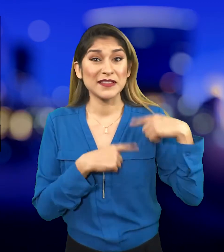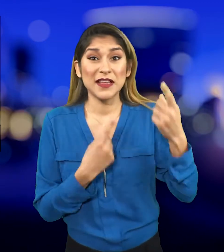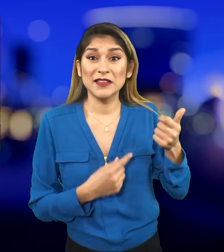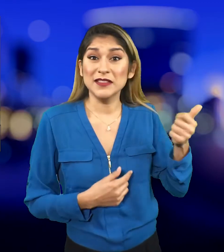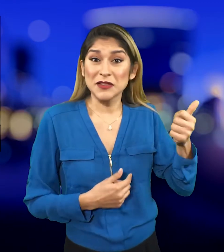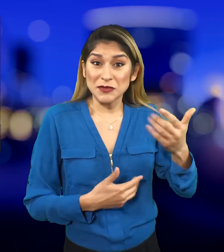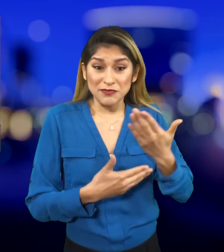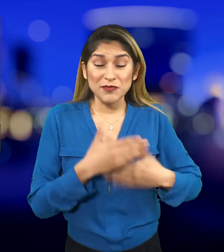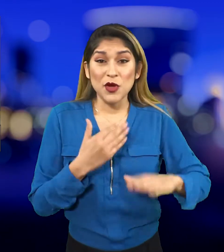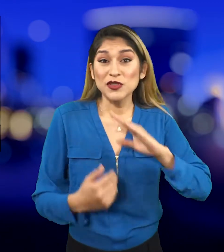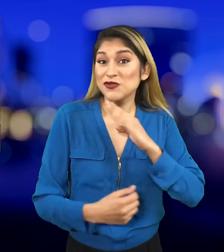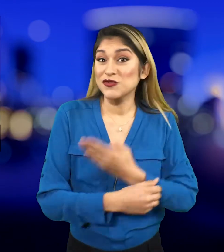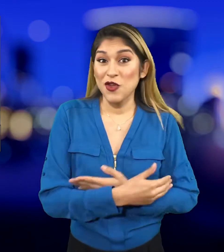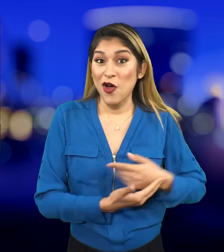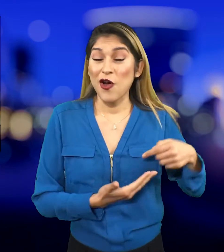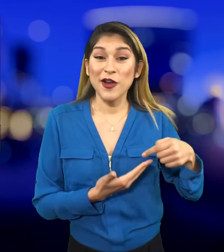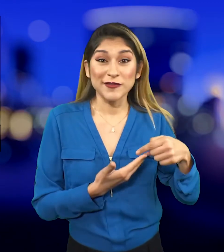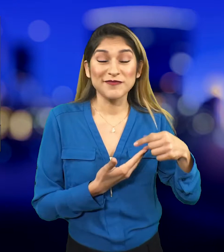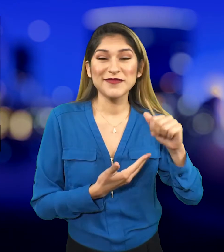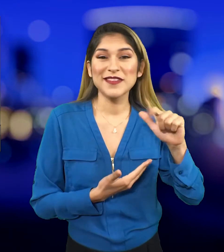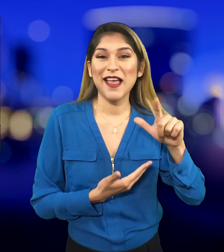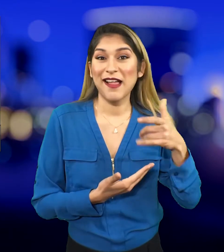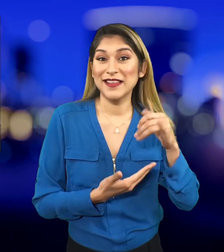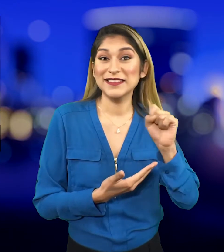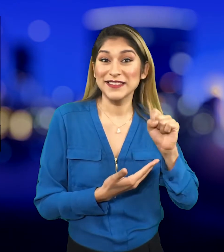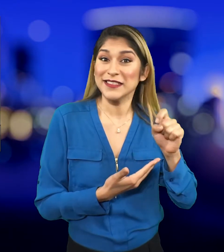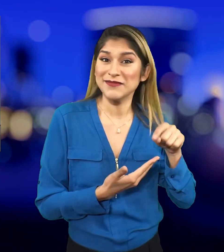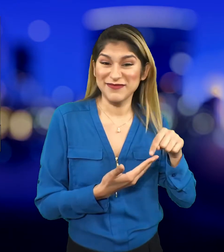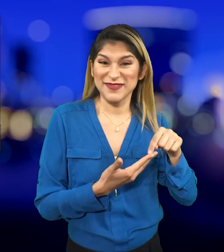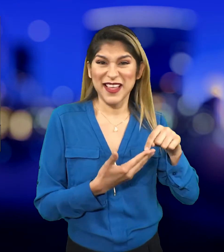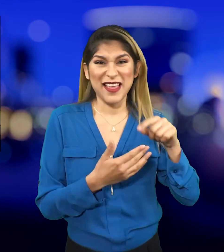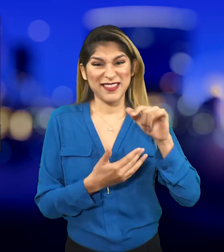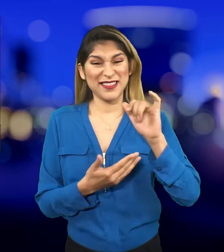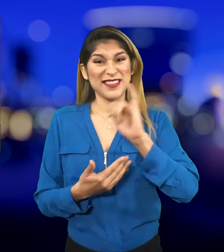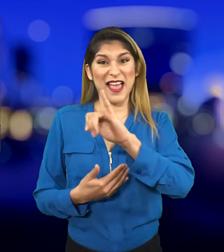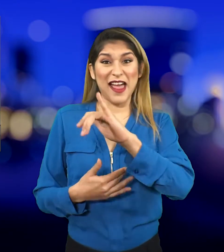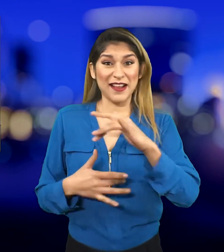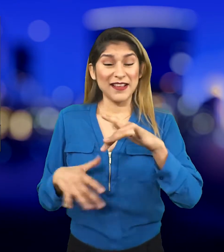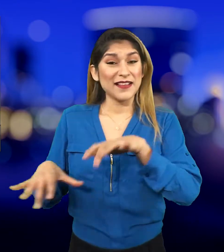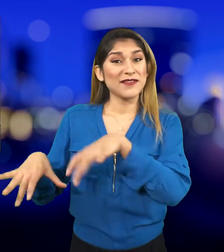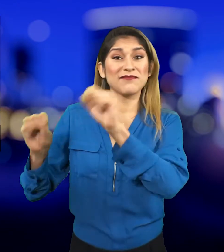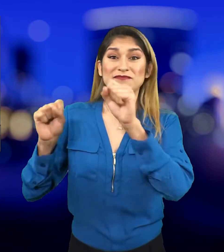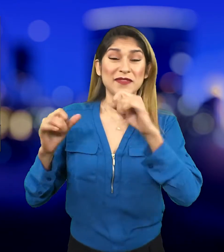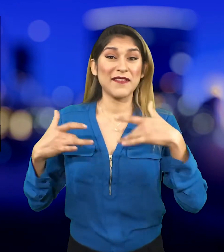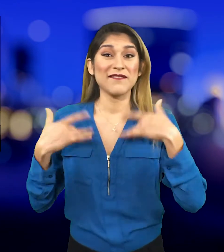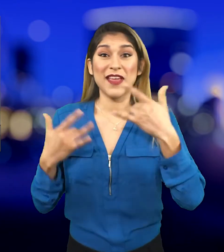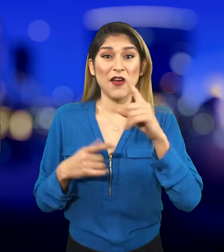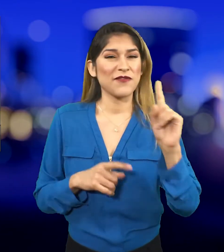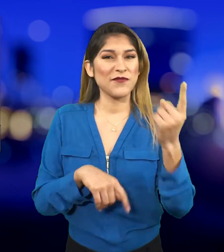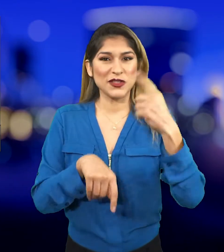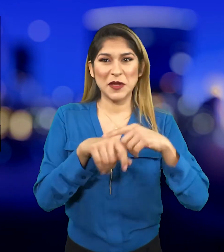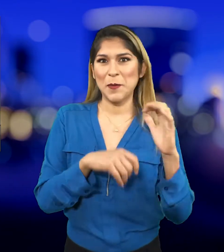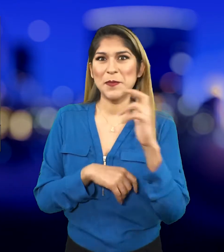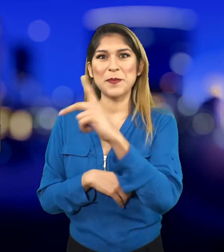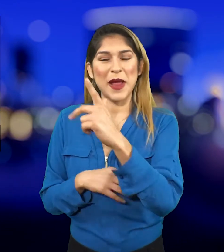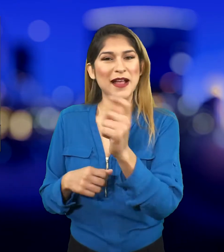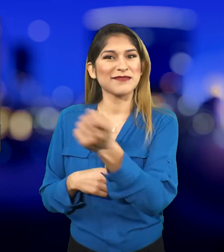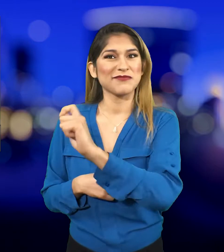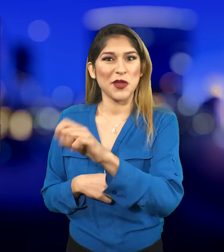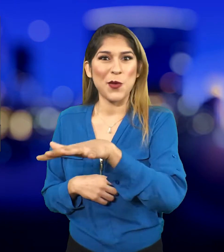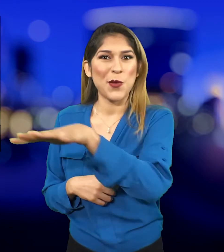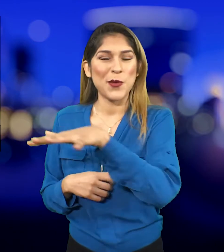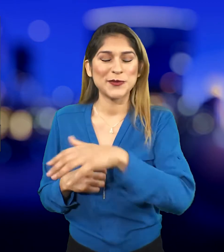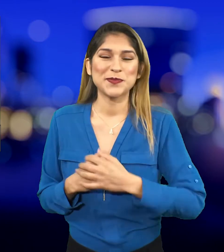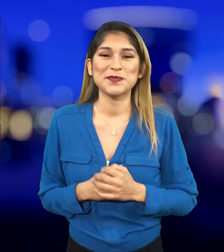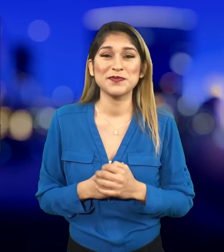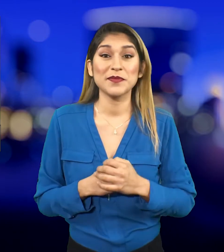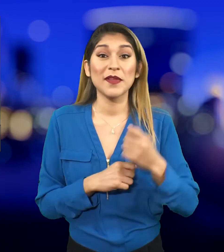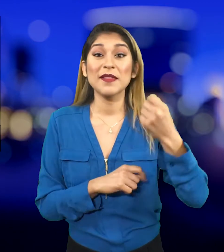This will be her first time back on the court since giving birth to her daughter, Alexis.